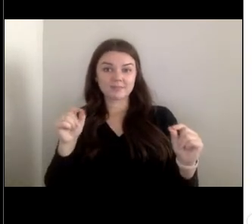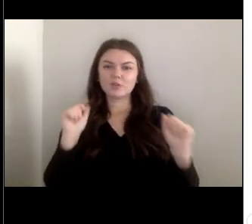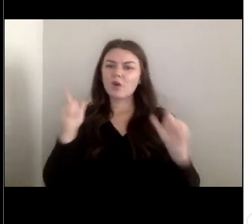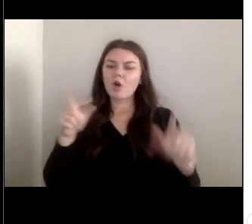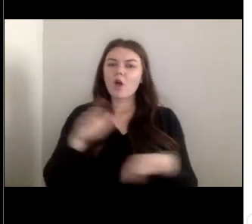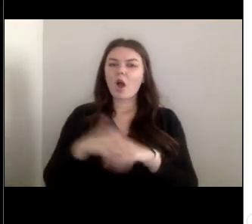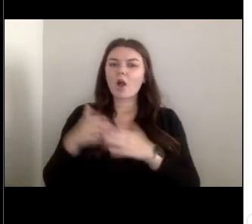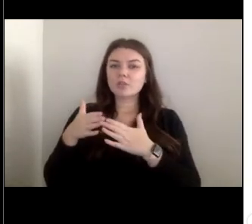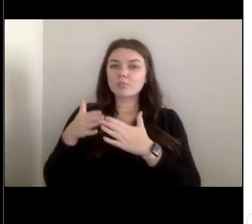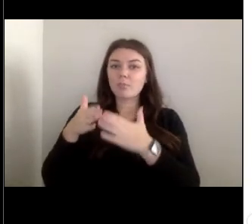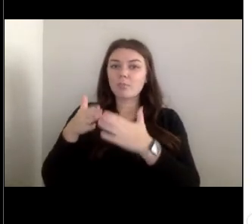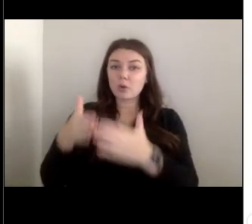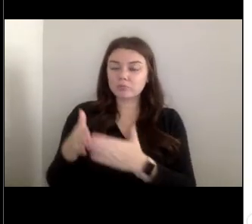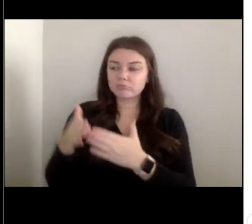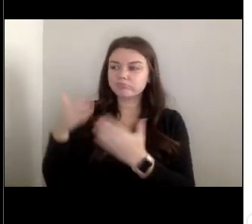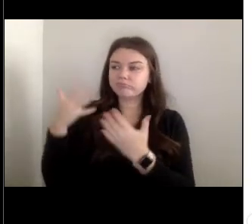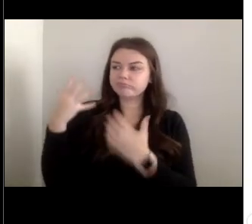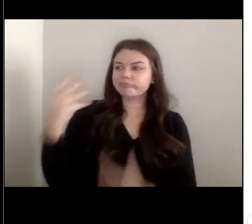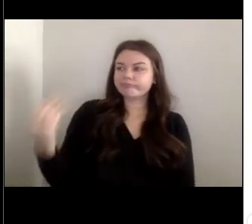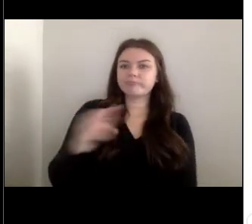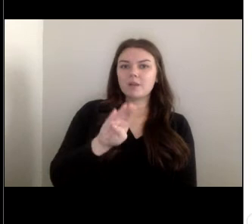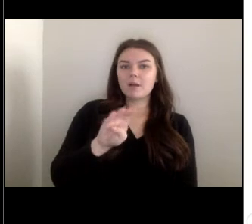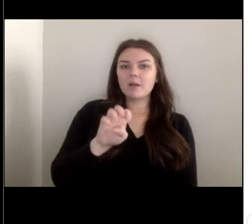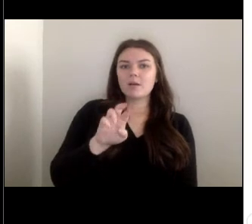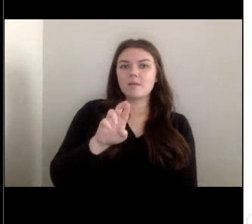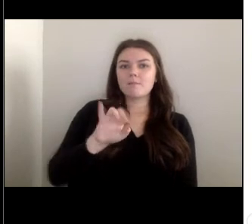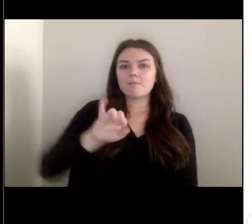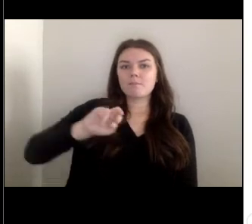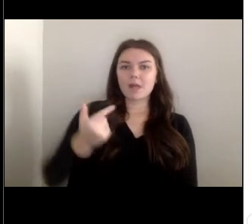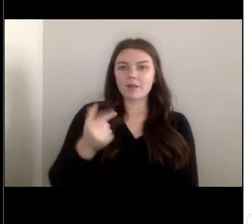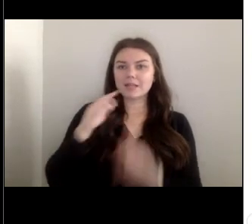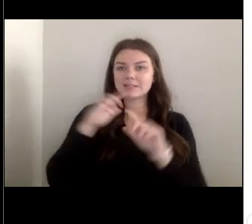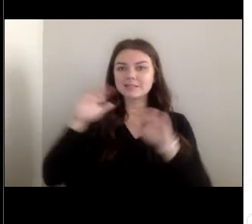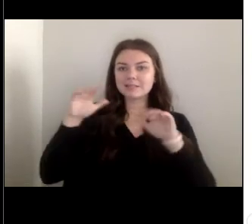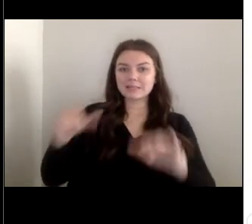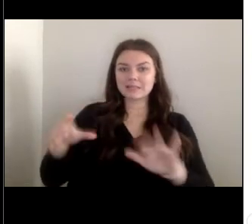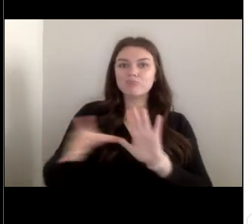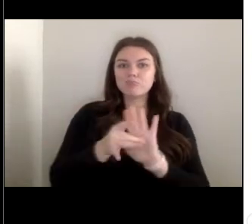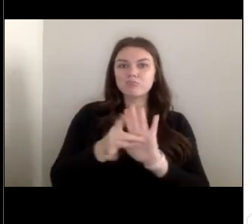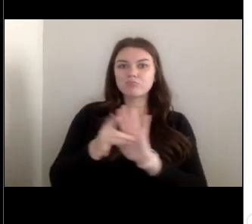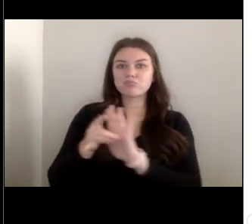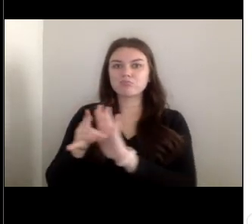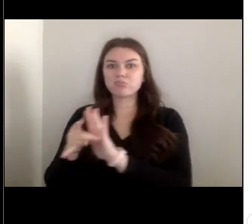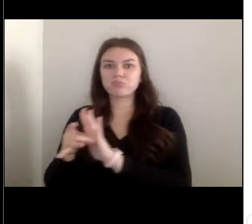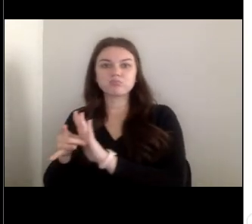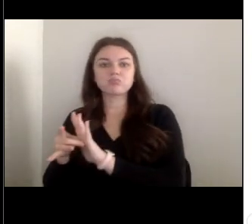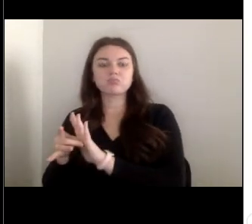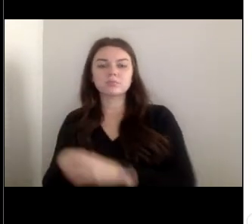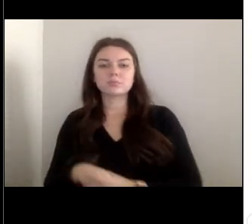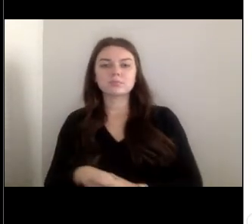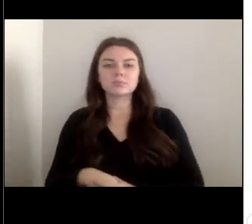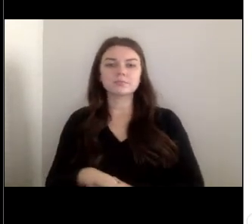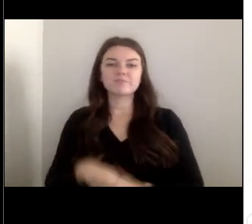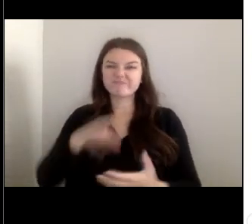out in the Bering Sea tagging red king crab with these satellite tags. They're right in the middle of the project right now.